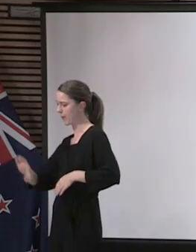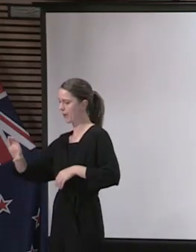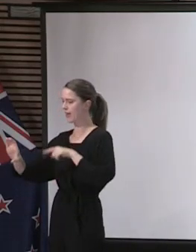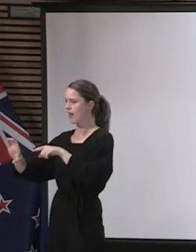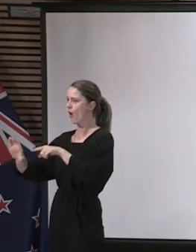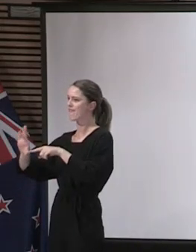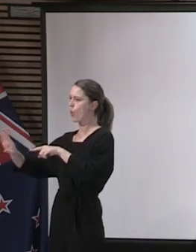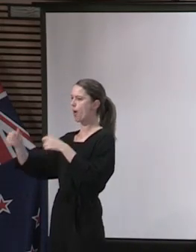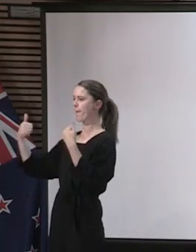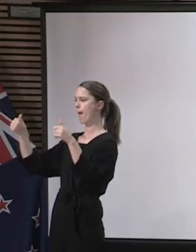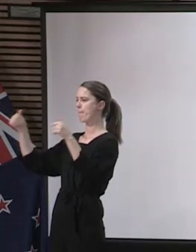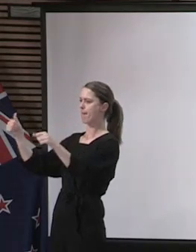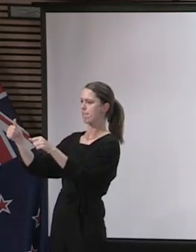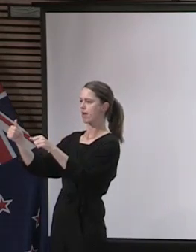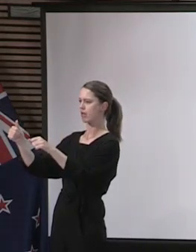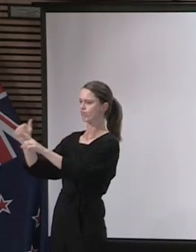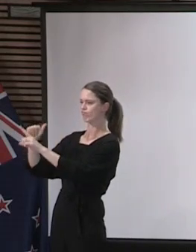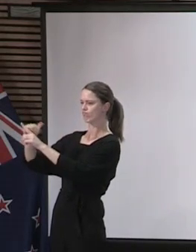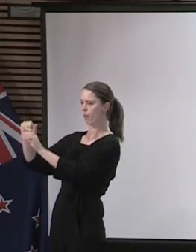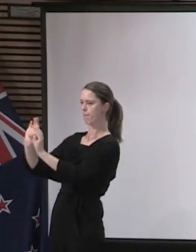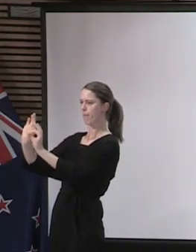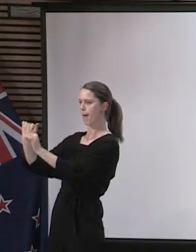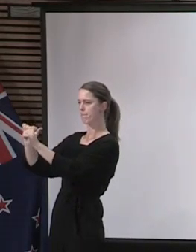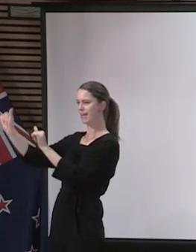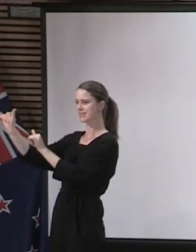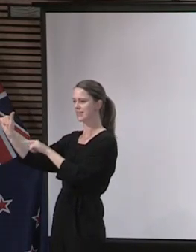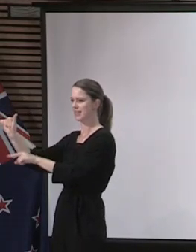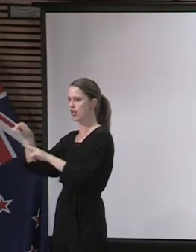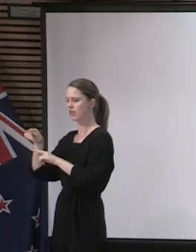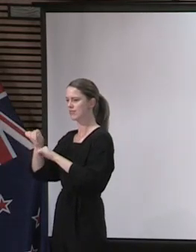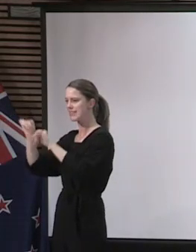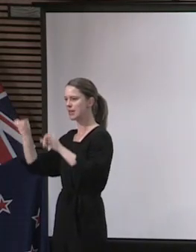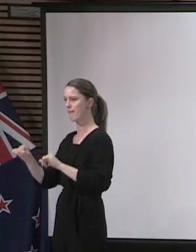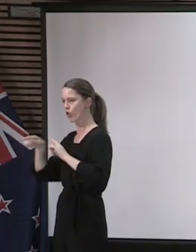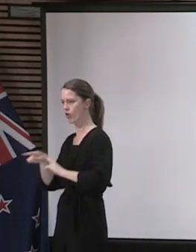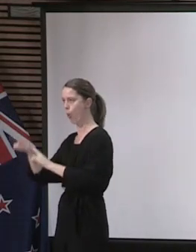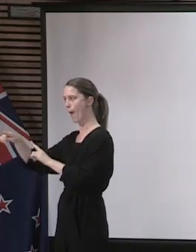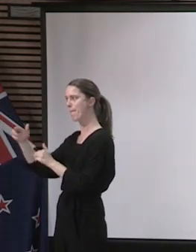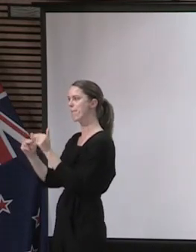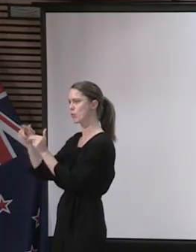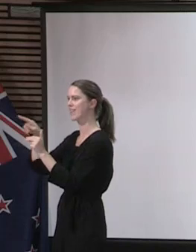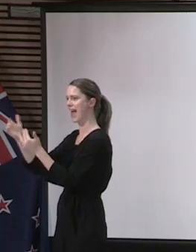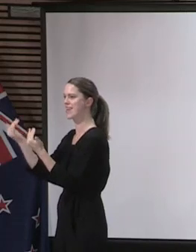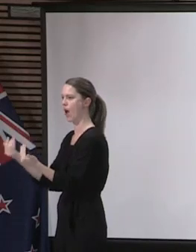and an additional $55 million put aside for us to continue to build a gold standard